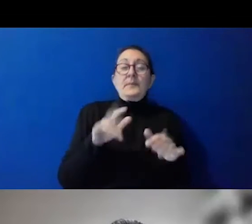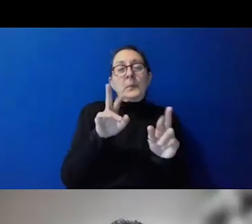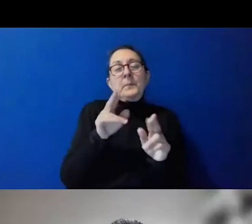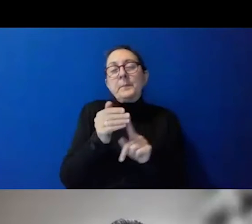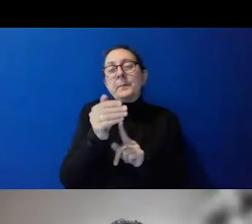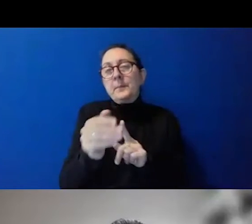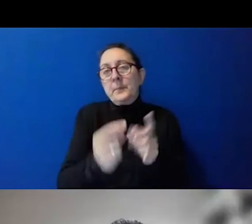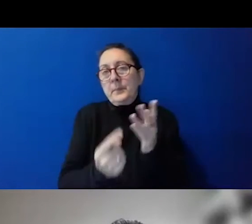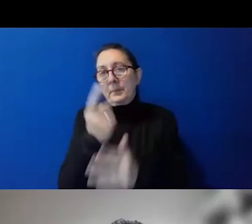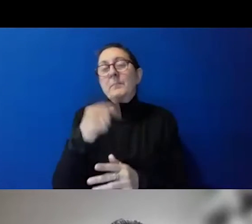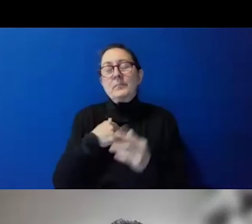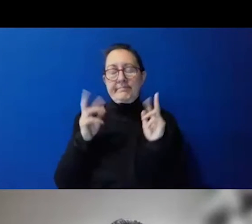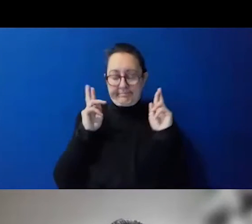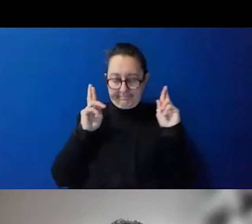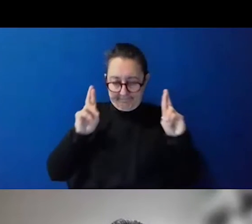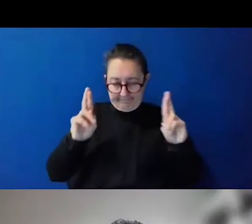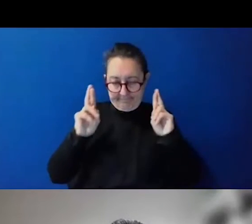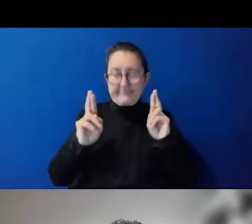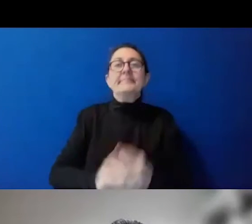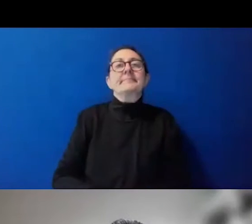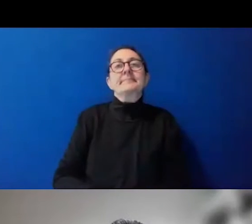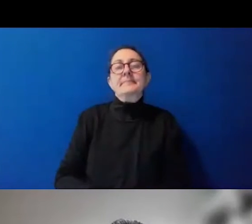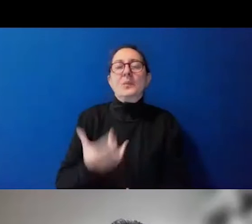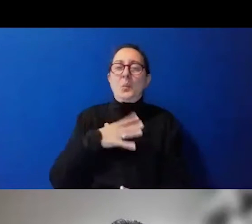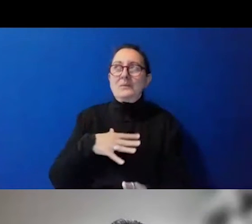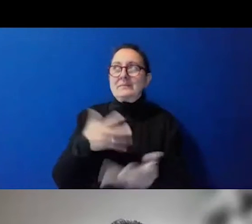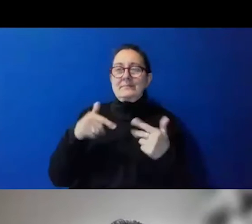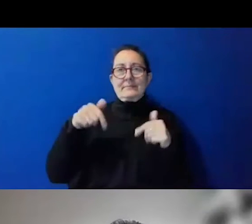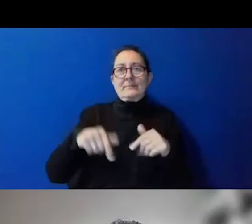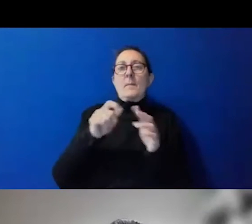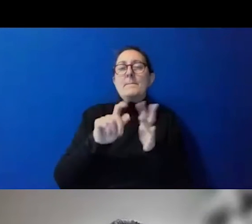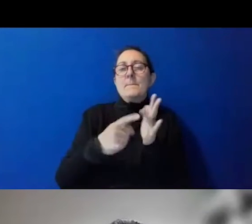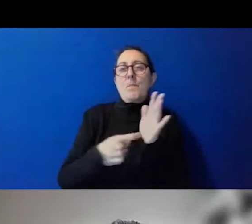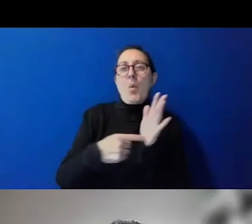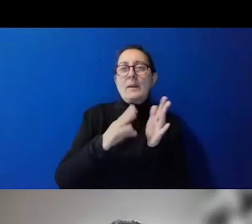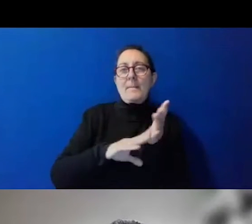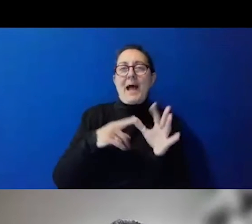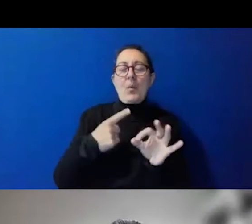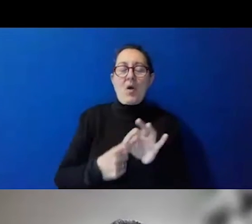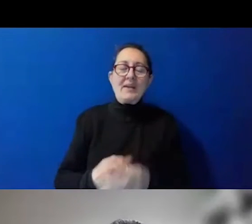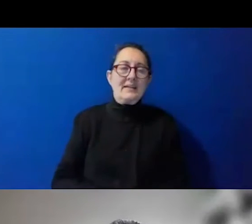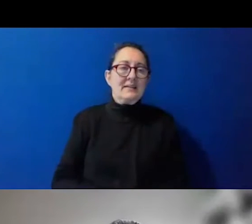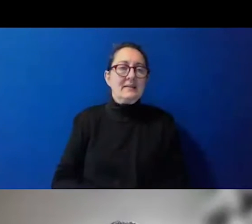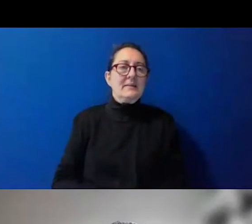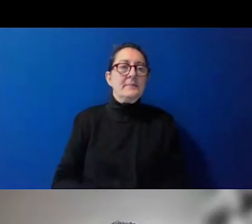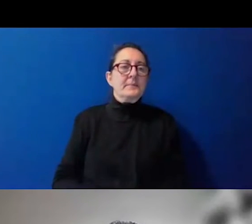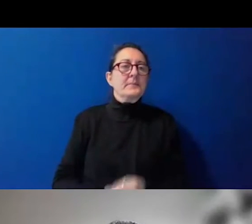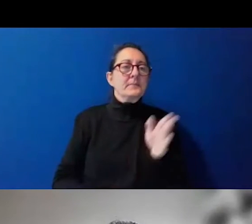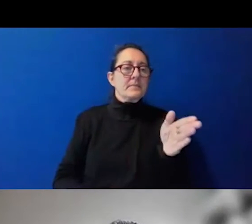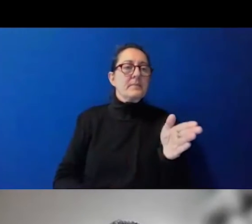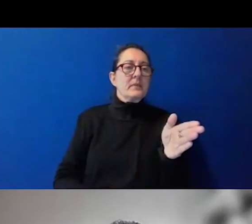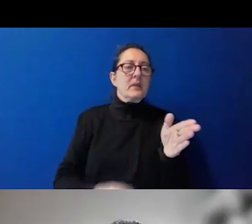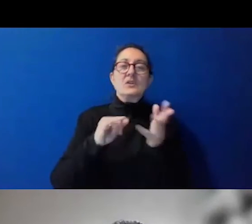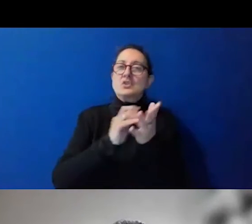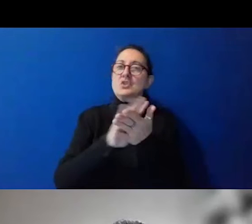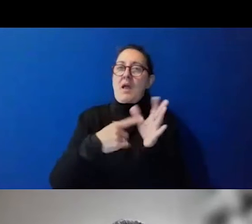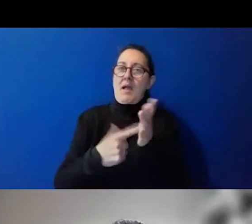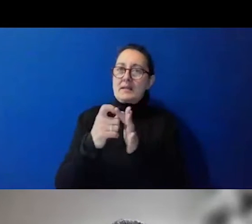across great thank you in family law we've got got so this is not just available to Legal Aid at the